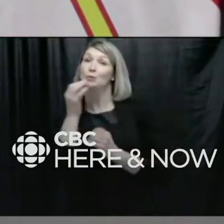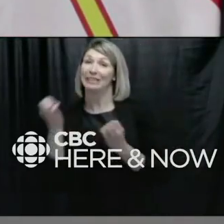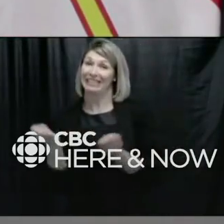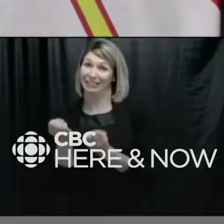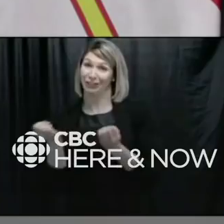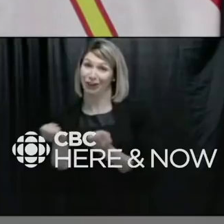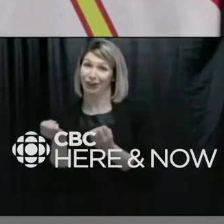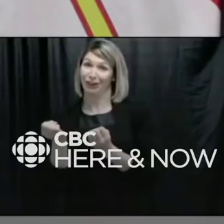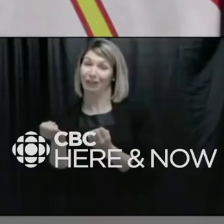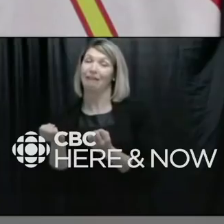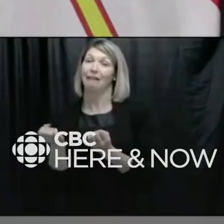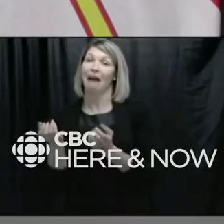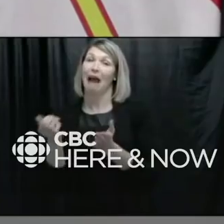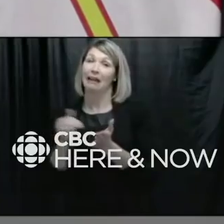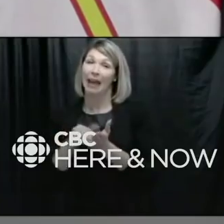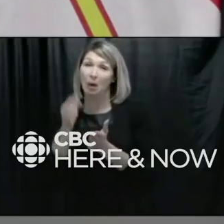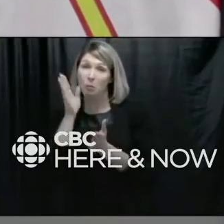CHURCH OR AROUND OUR SUPPER